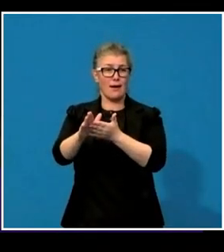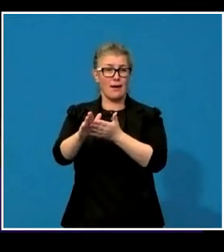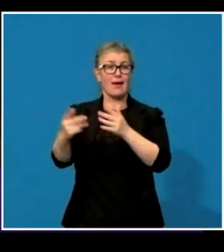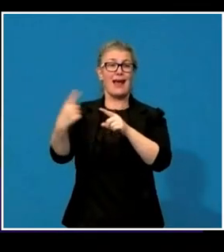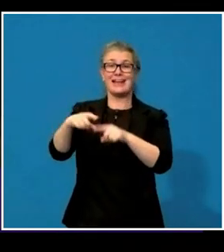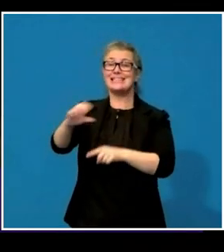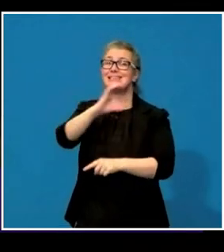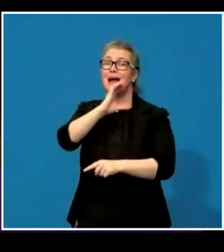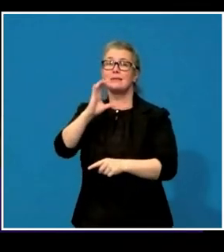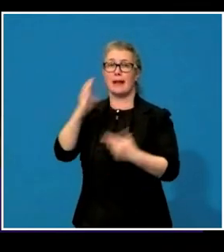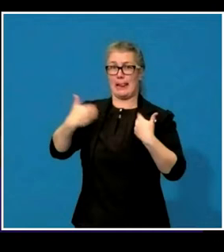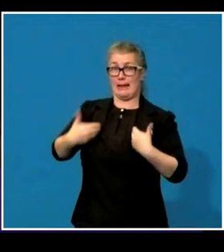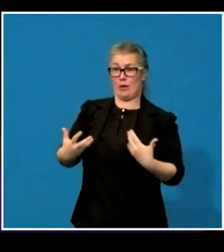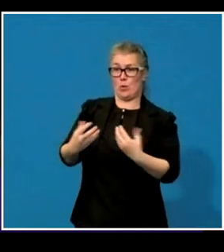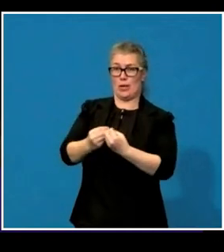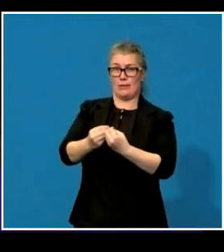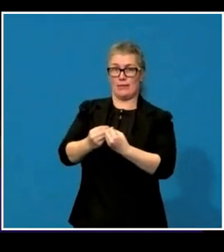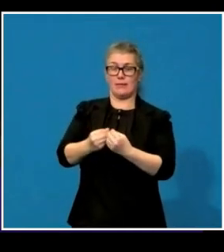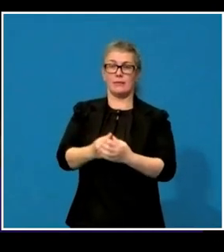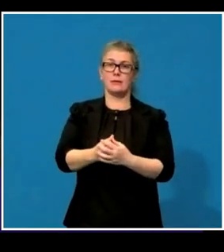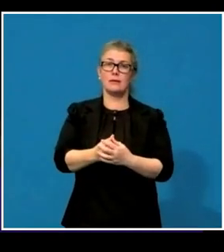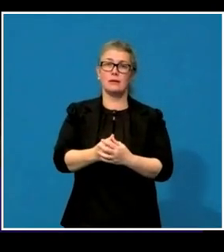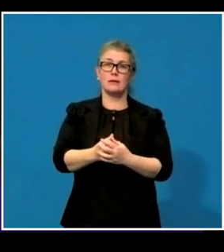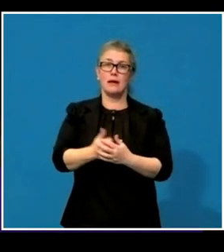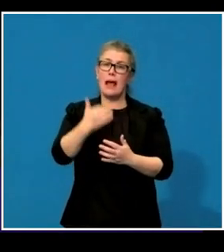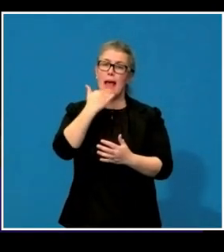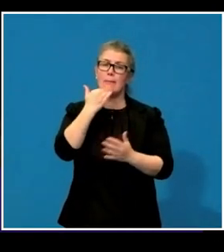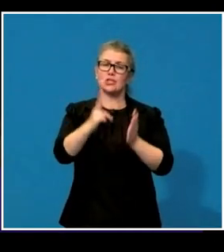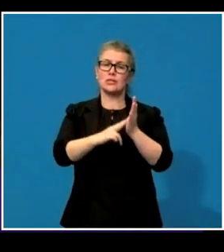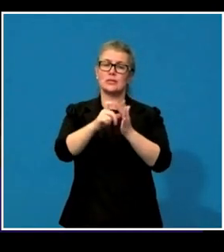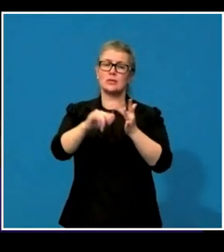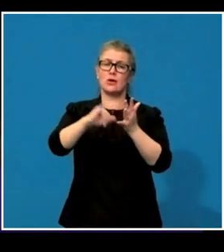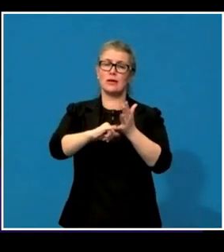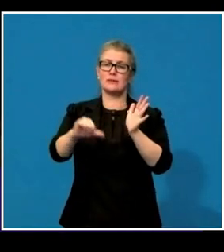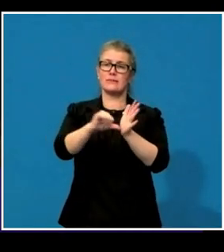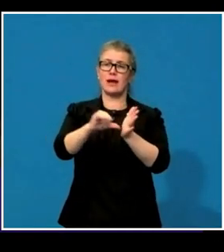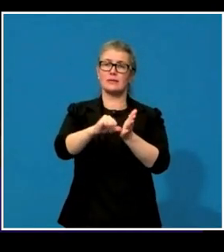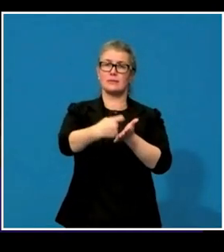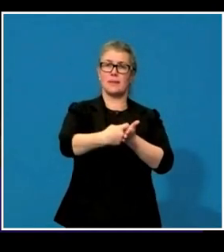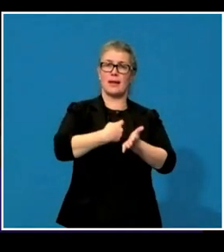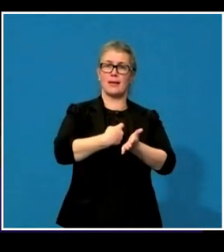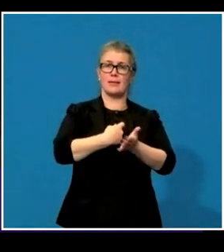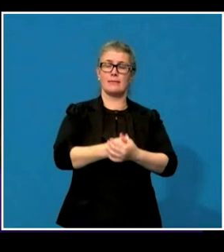much of their NDIS funds goes to you personally? I would say no more than 10 per cent.